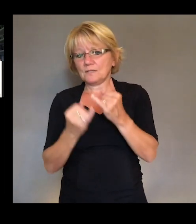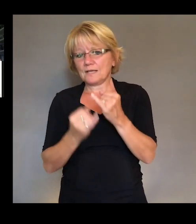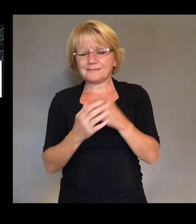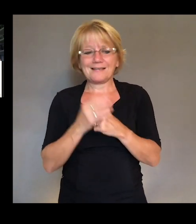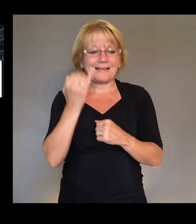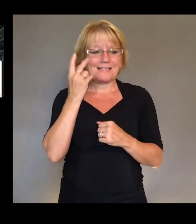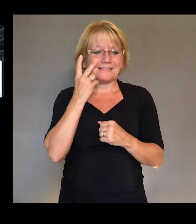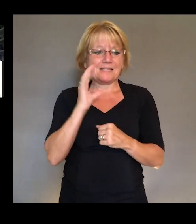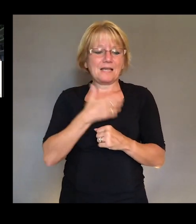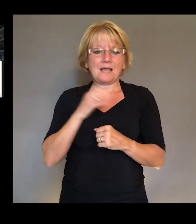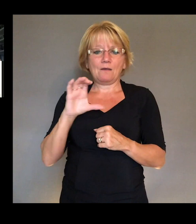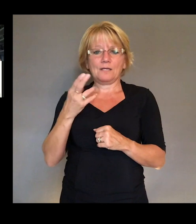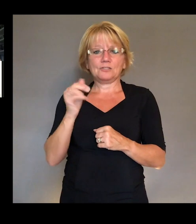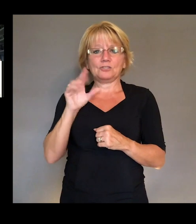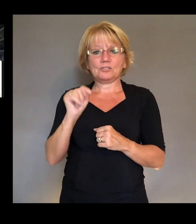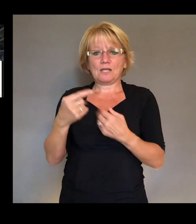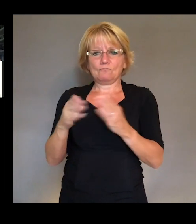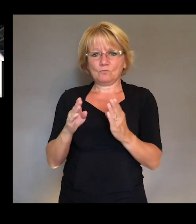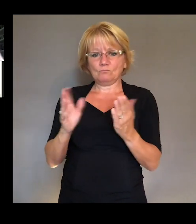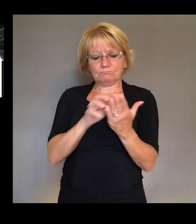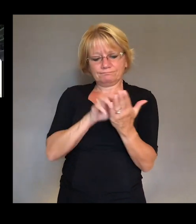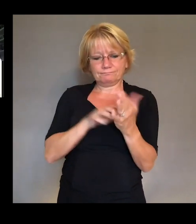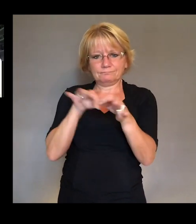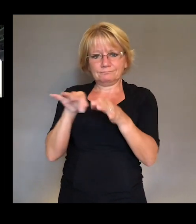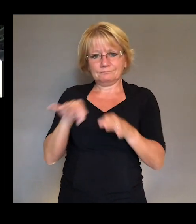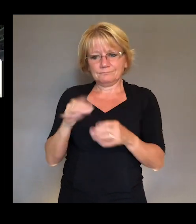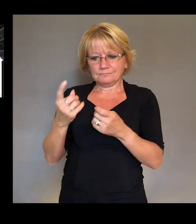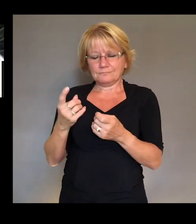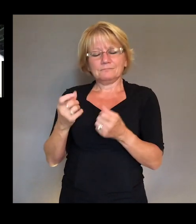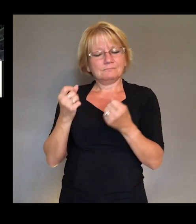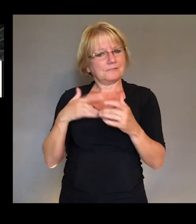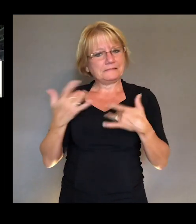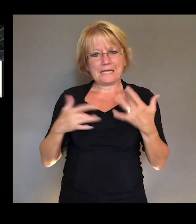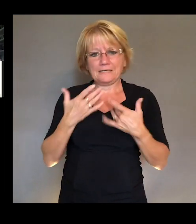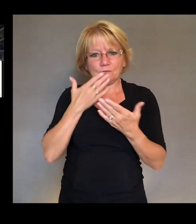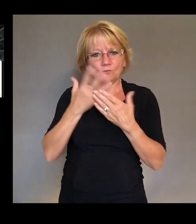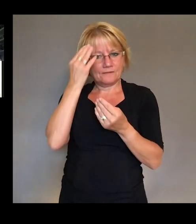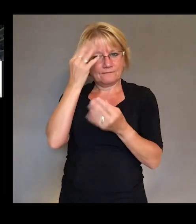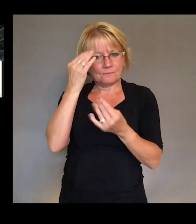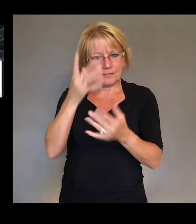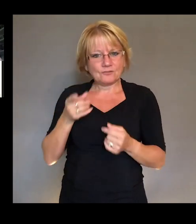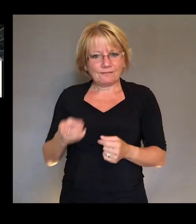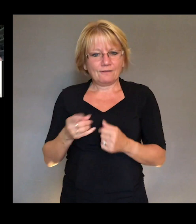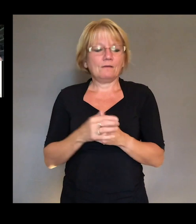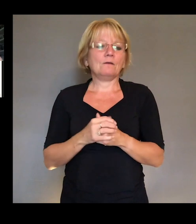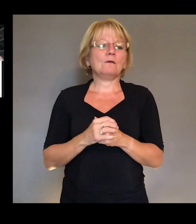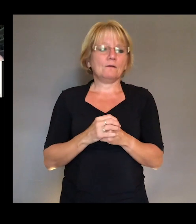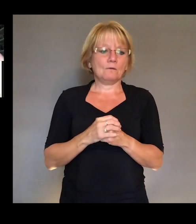I've seen our chat room is really exciting, a lot of good information there. And I see that, you know,